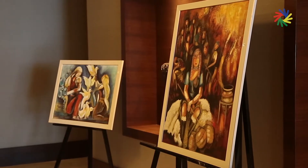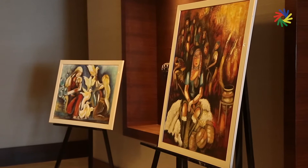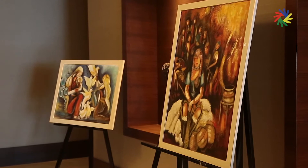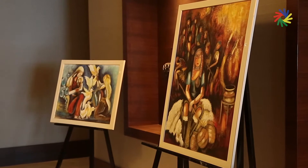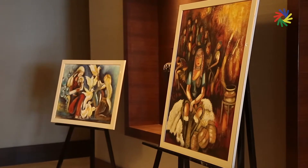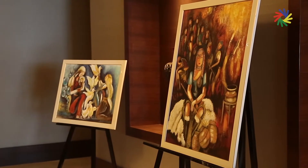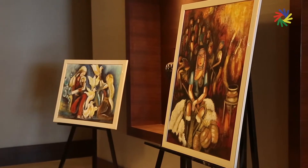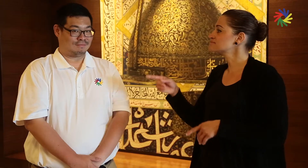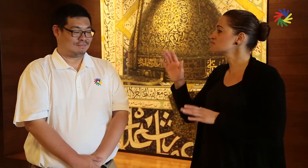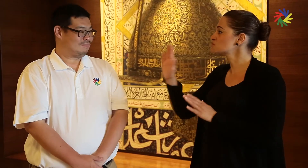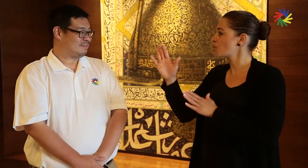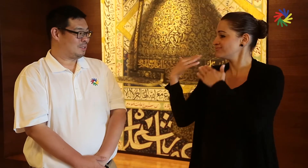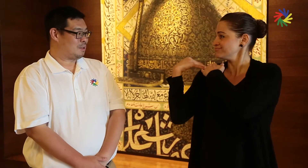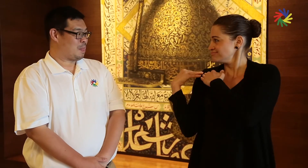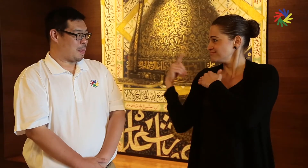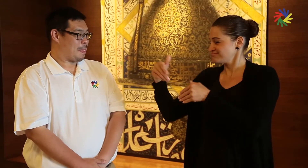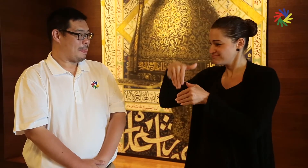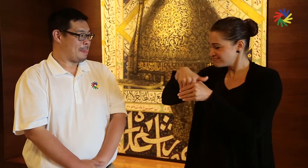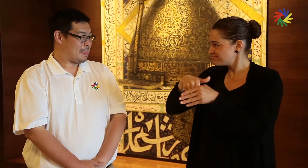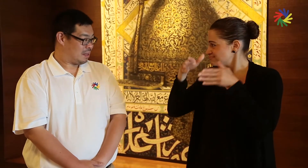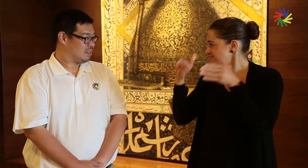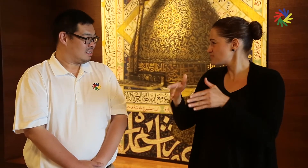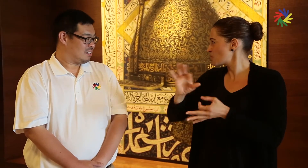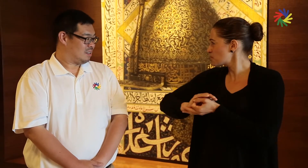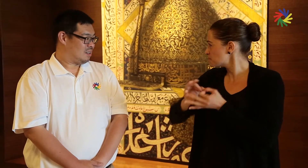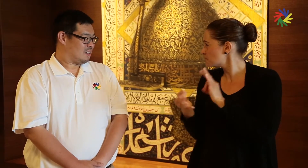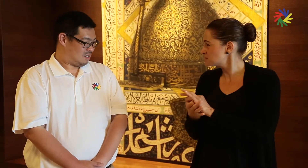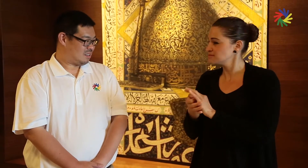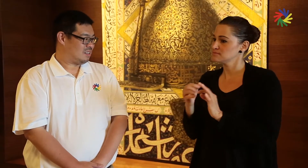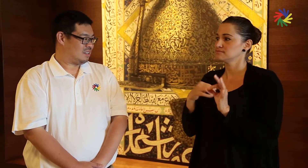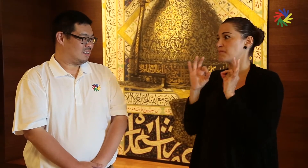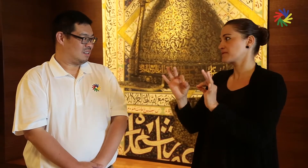start in getting the gears to work in sync. Now we are determined to do better.